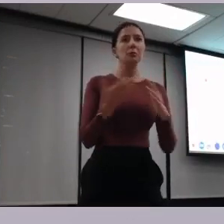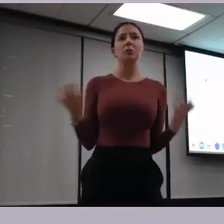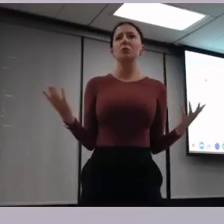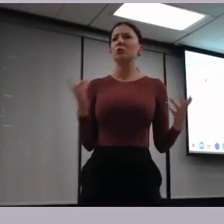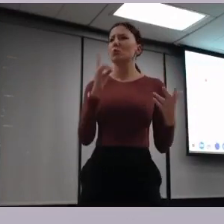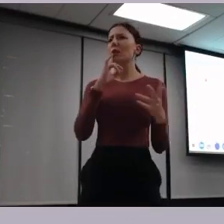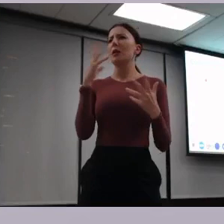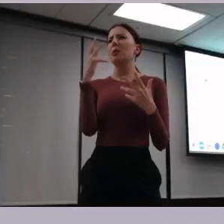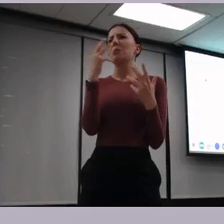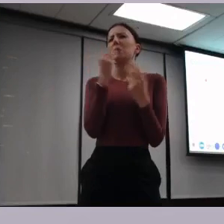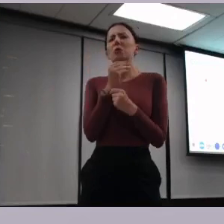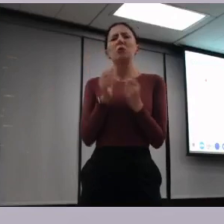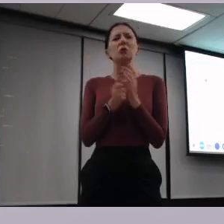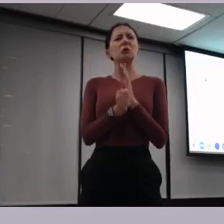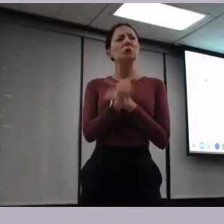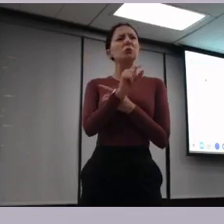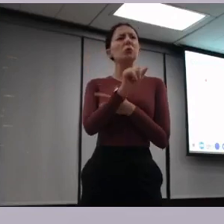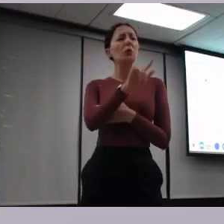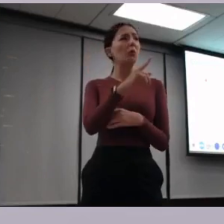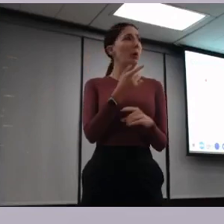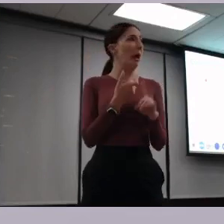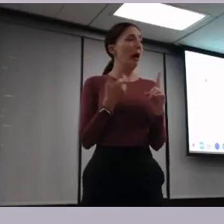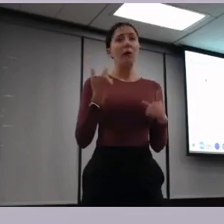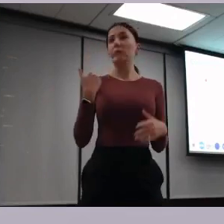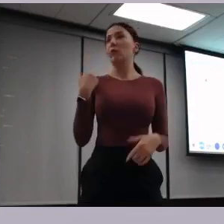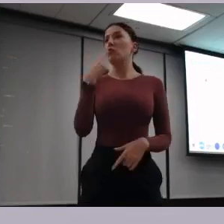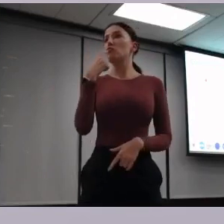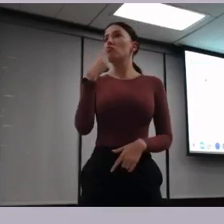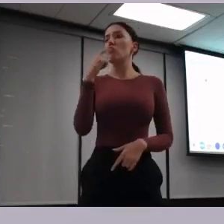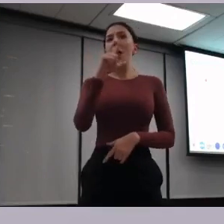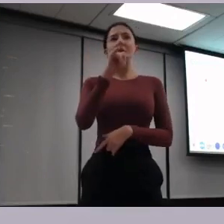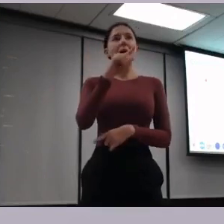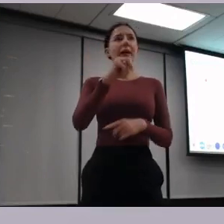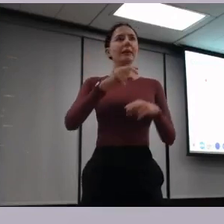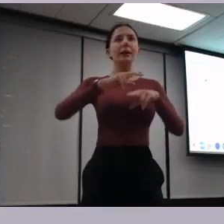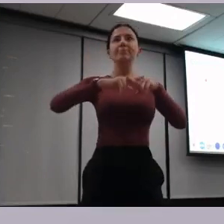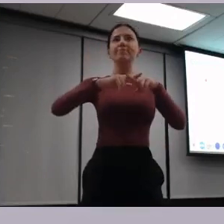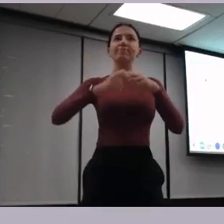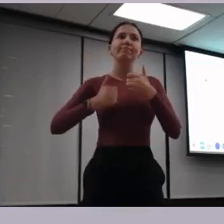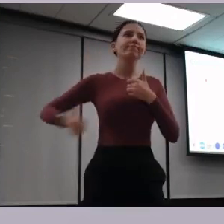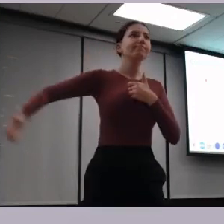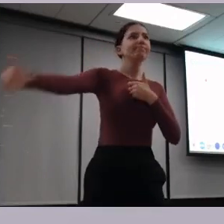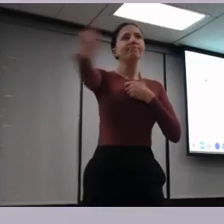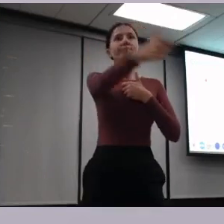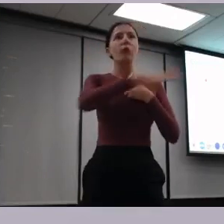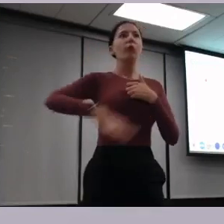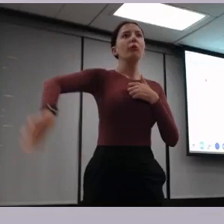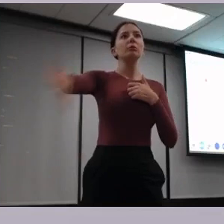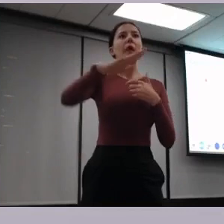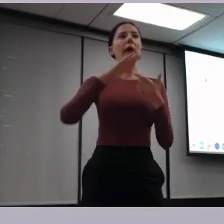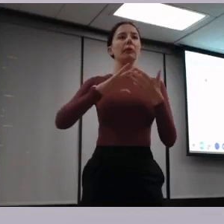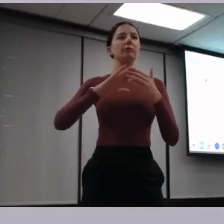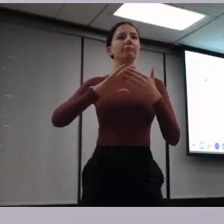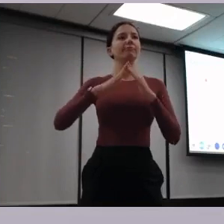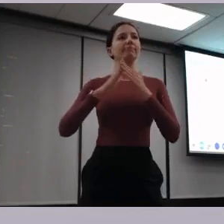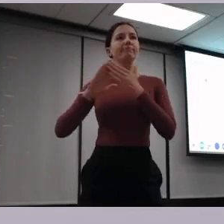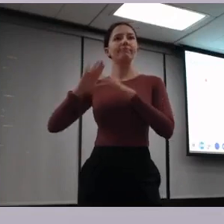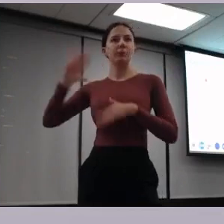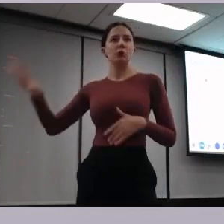the red line that flows all across the city, right? So I want you all to really listen to this presentation and take all of